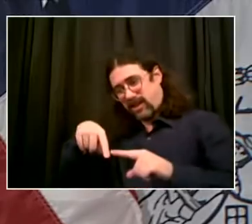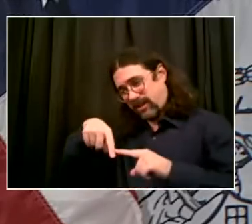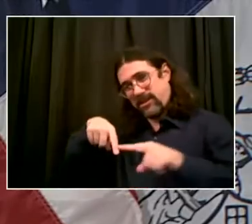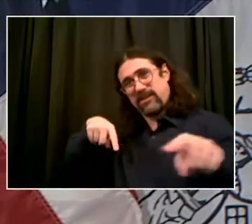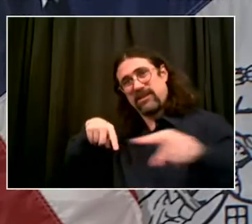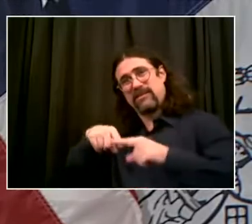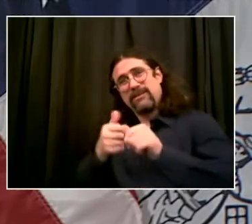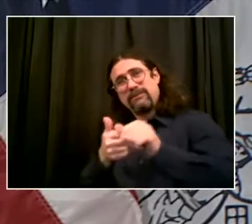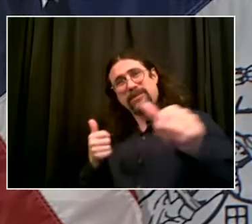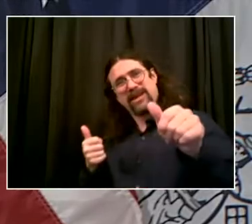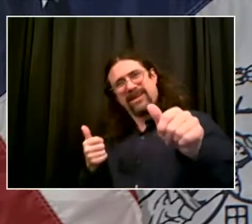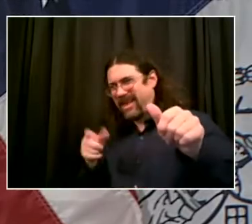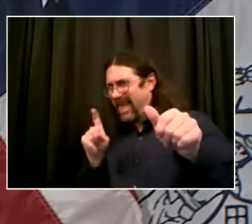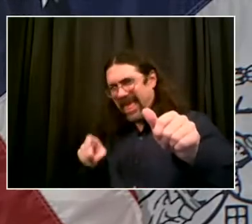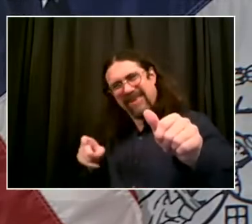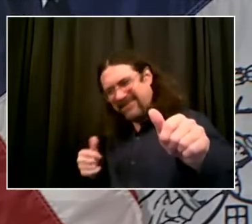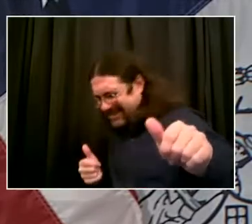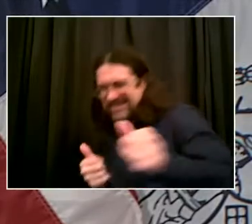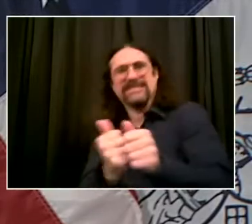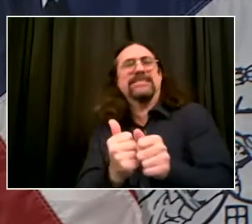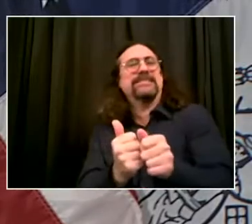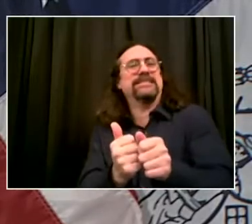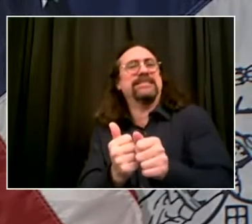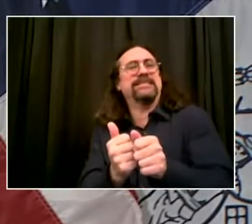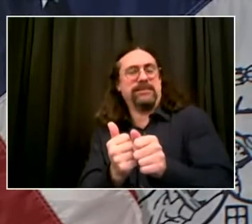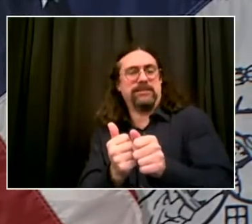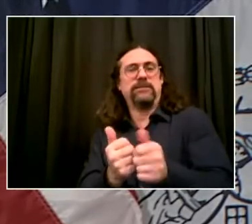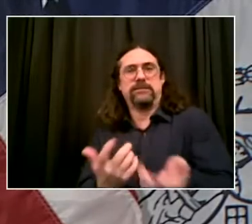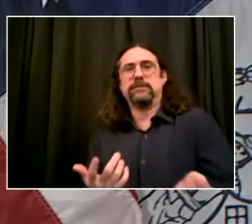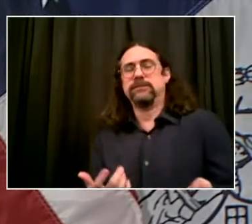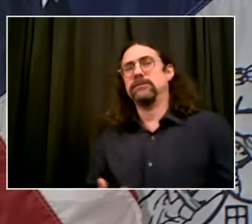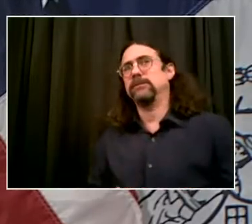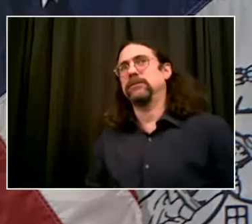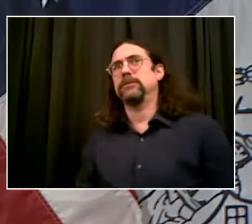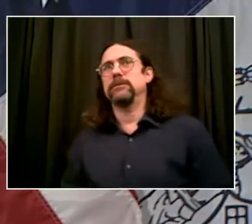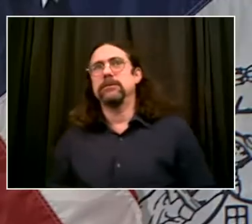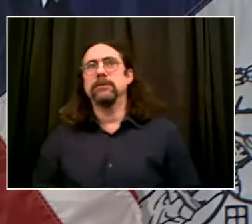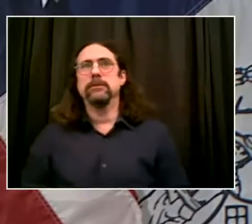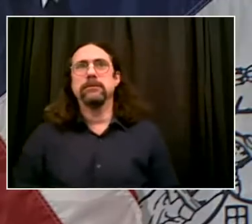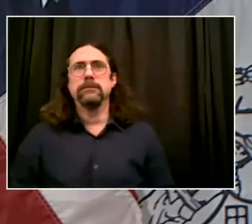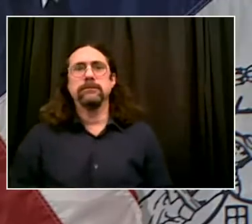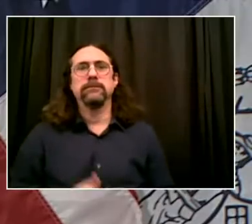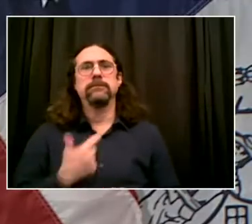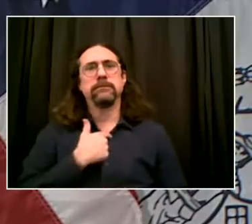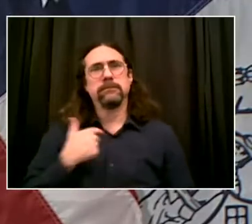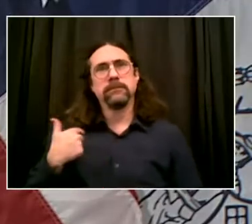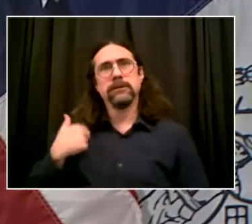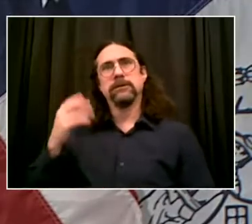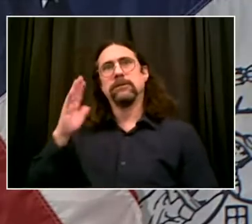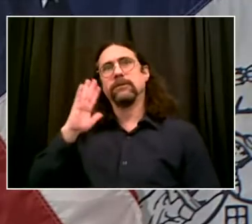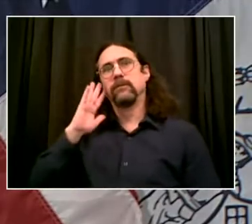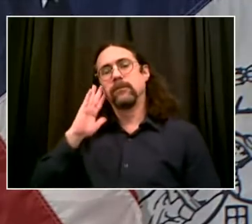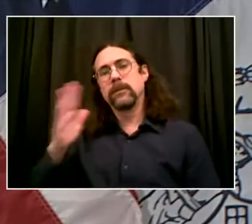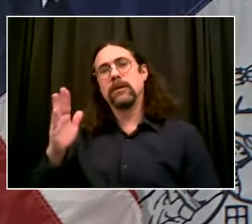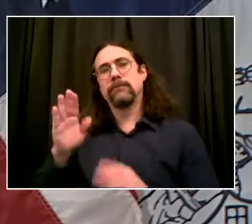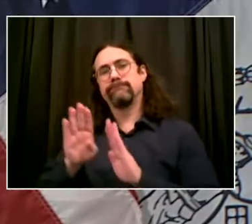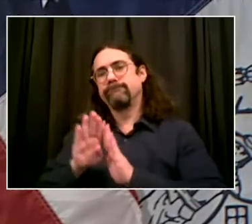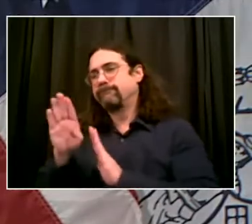WILL CLOSE THAAT